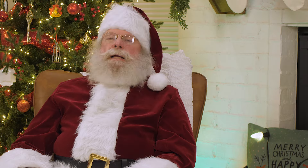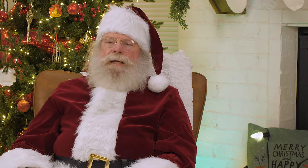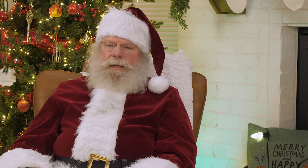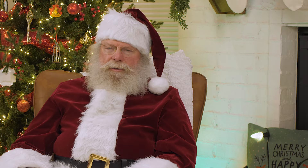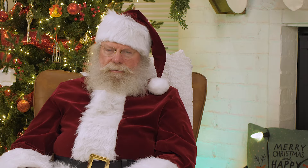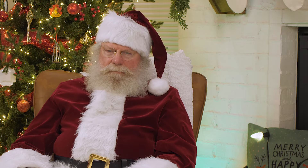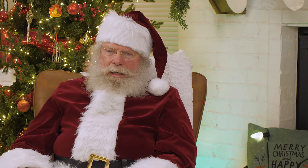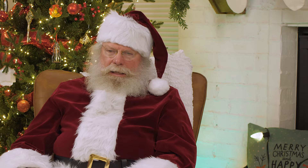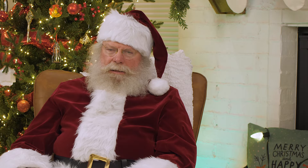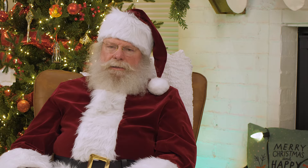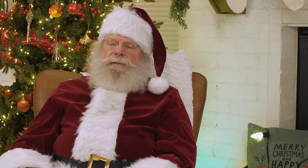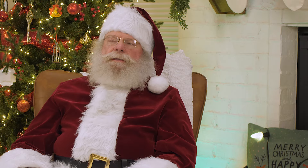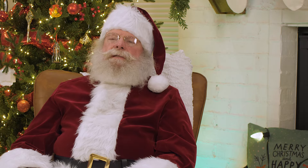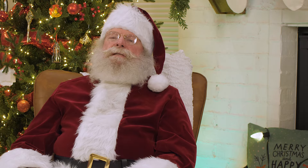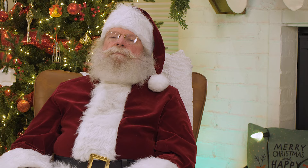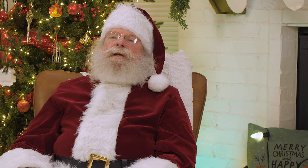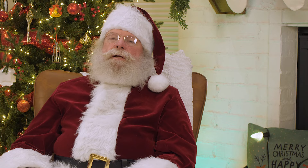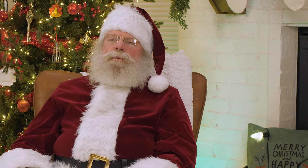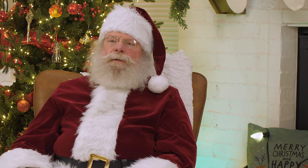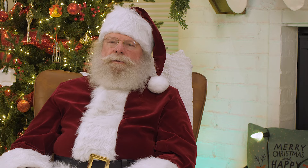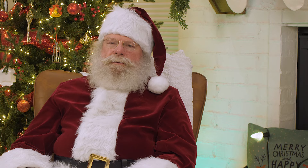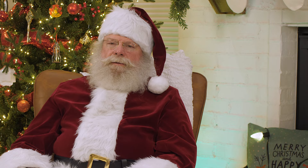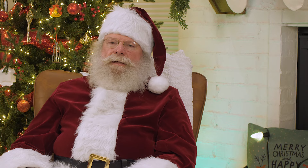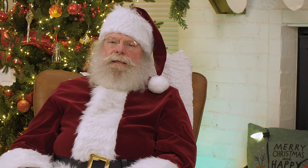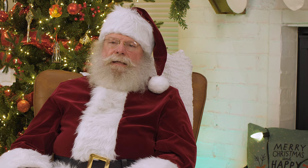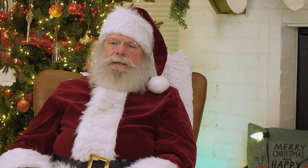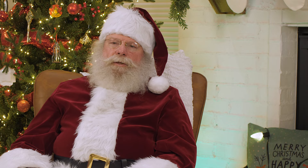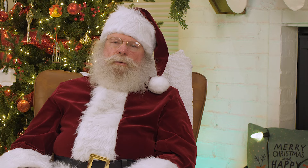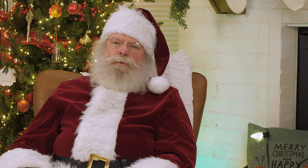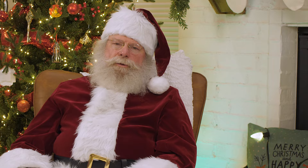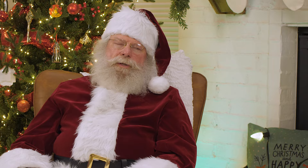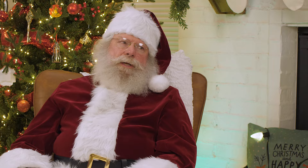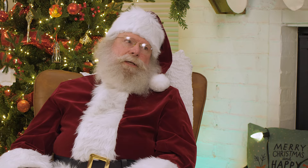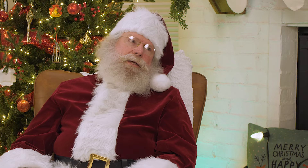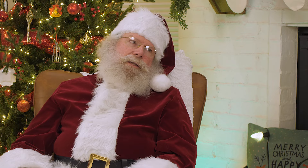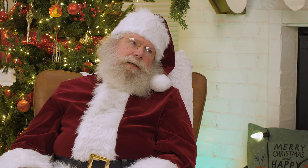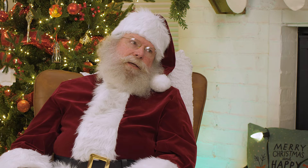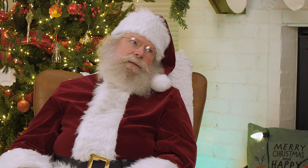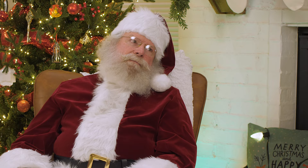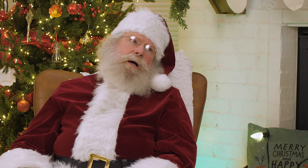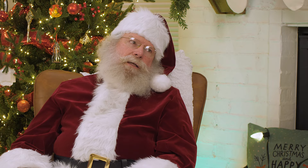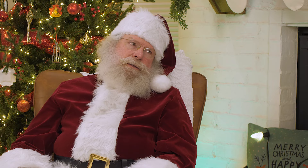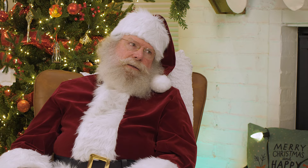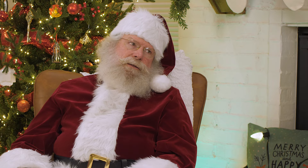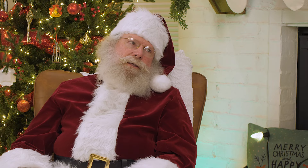Xbox is a big one. Yes. Okay. So the older they get the Xboxes.